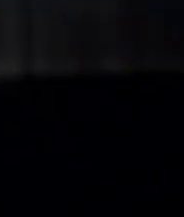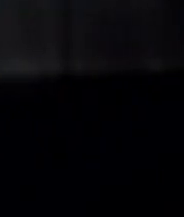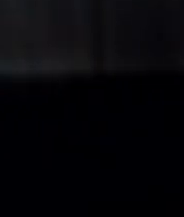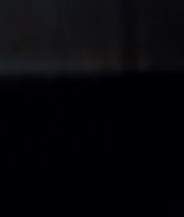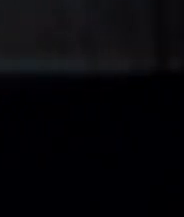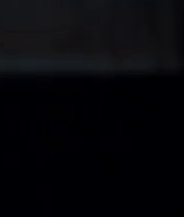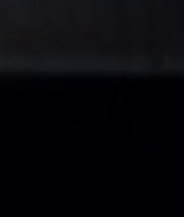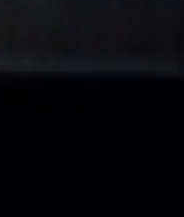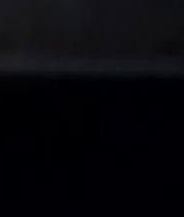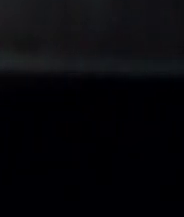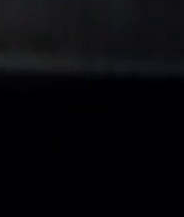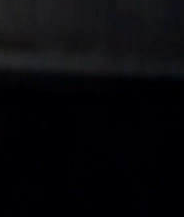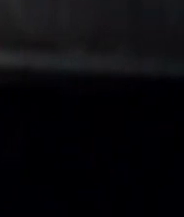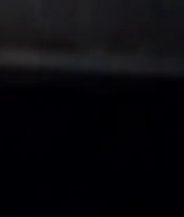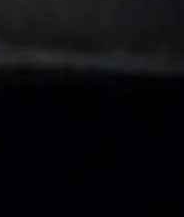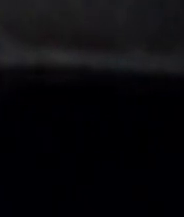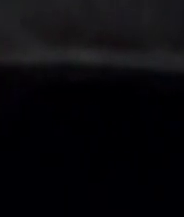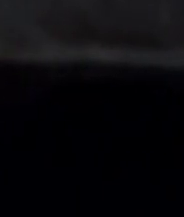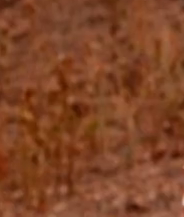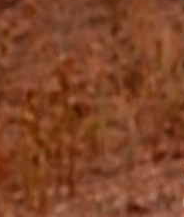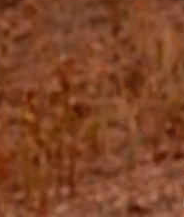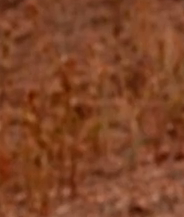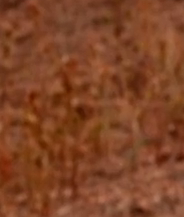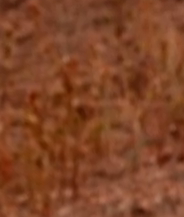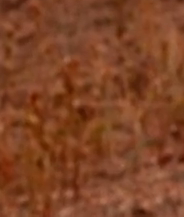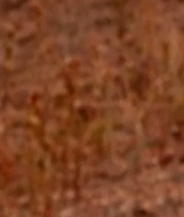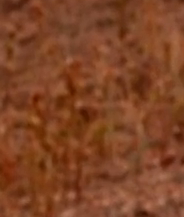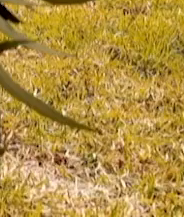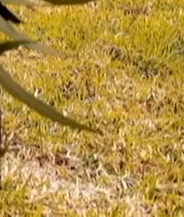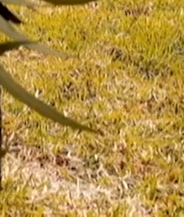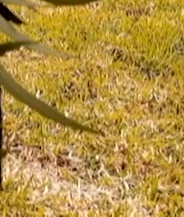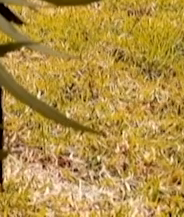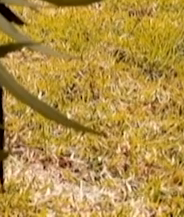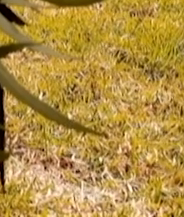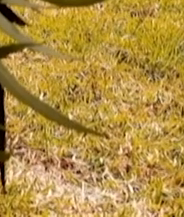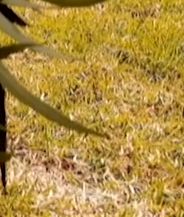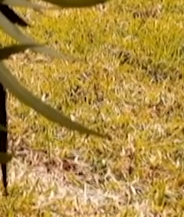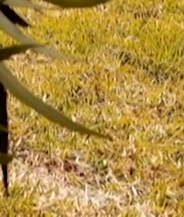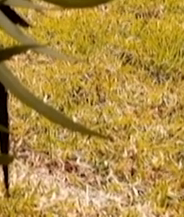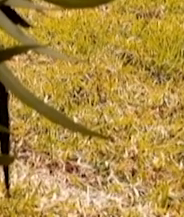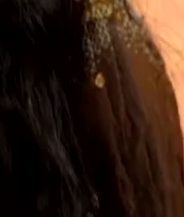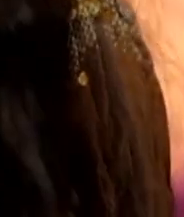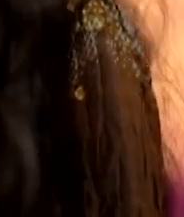is a huge career moment. It is motivation to keep doing